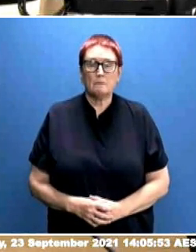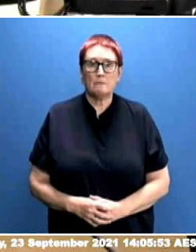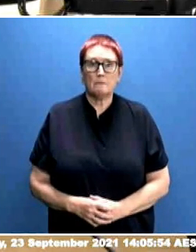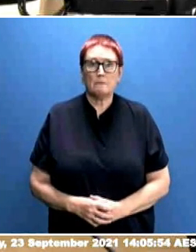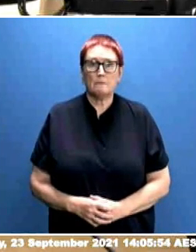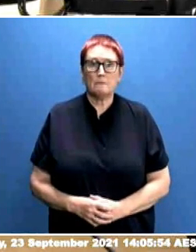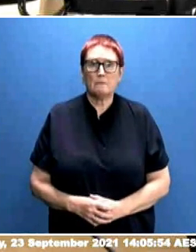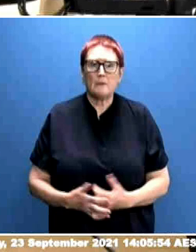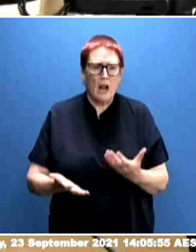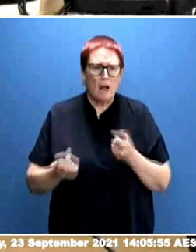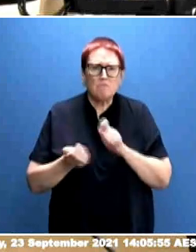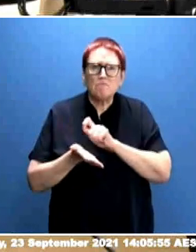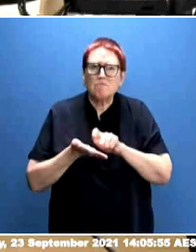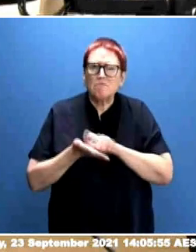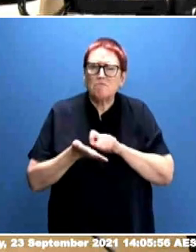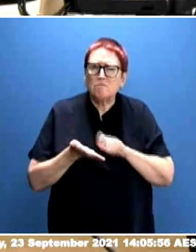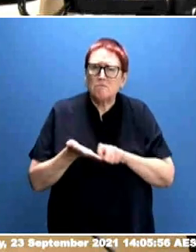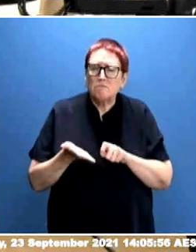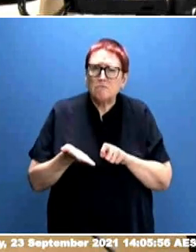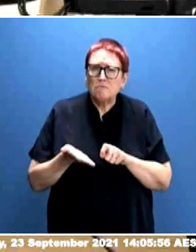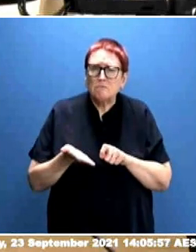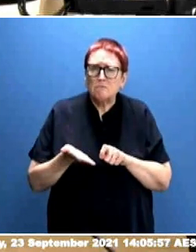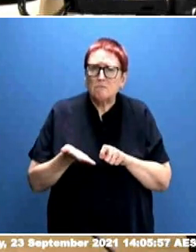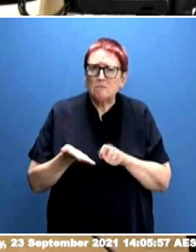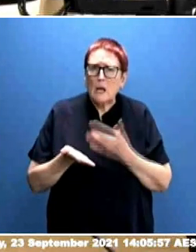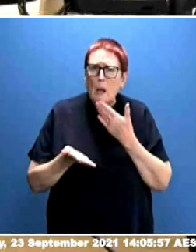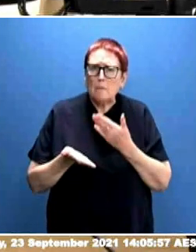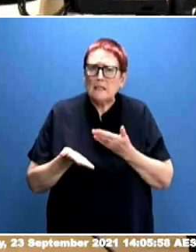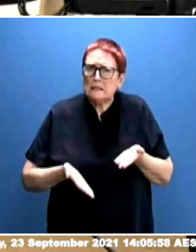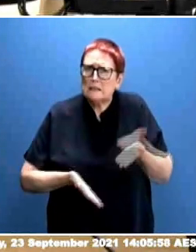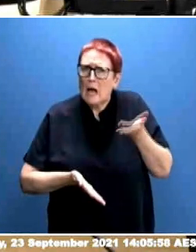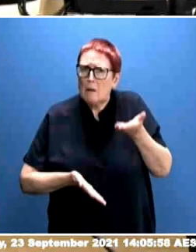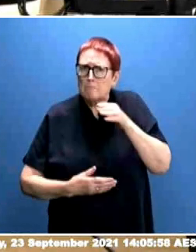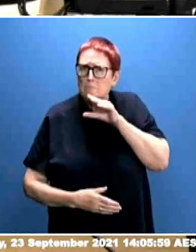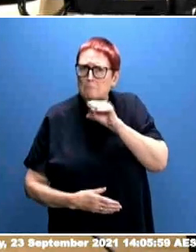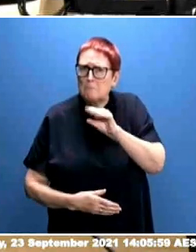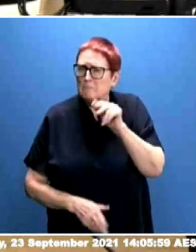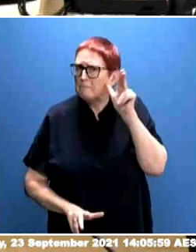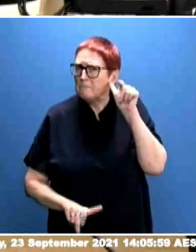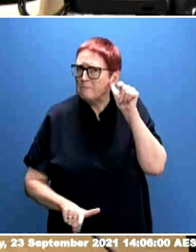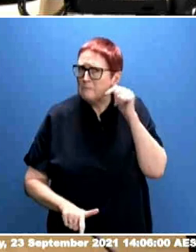I've just got a note here, Ms Kerr, can you speak up a little bit louder, please, so we can hear?